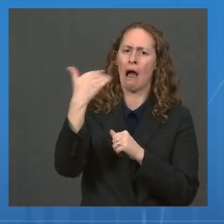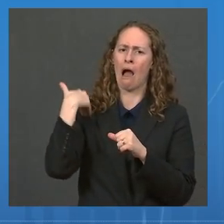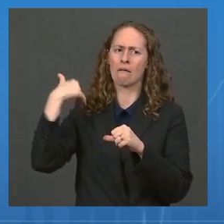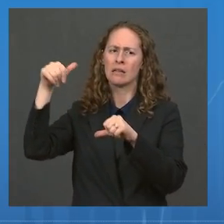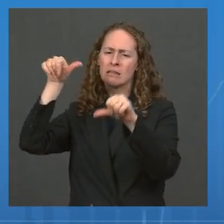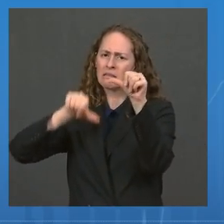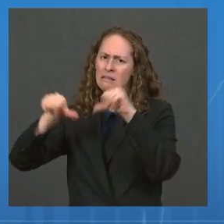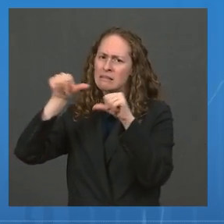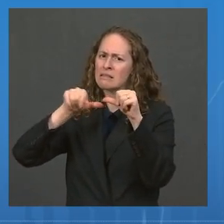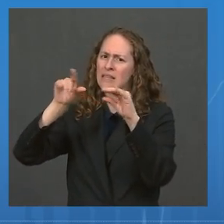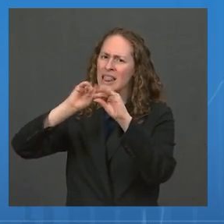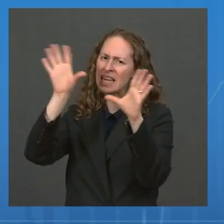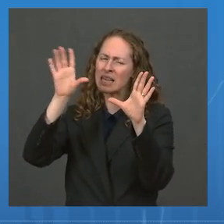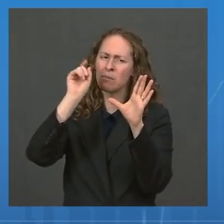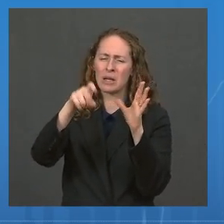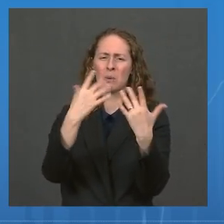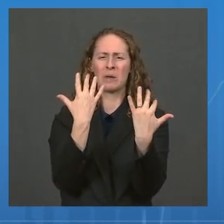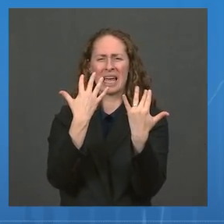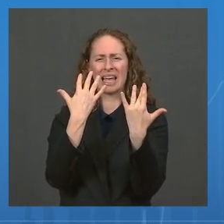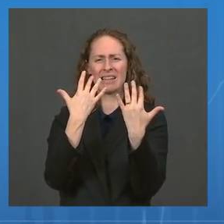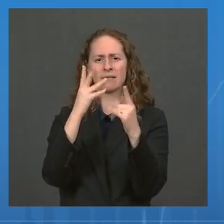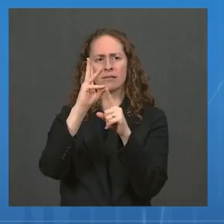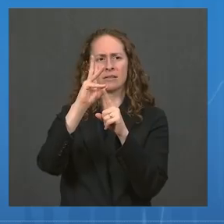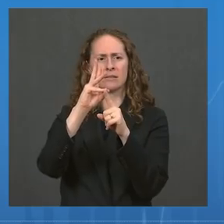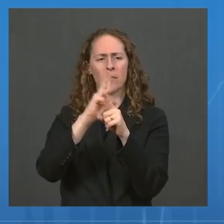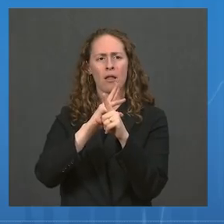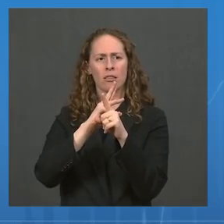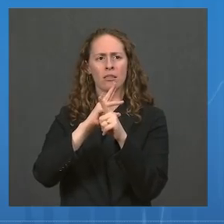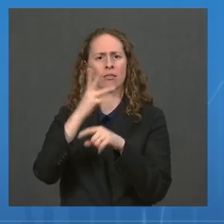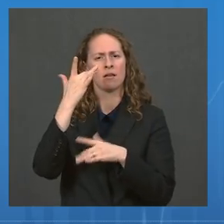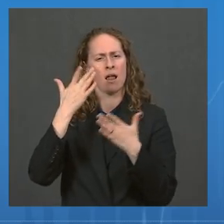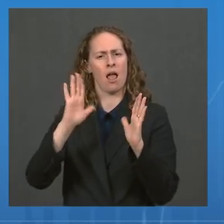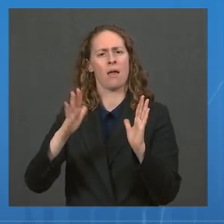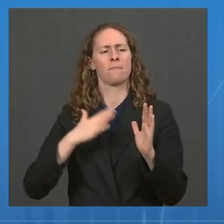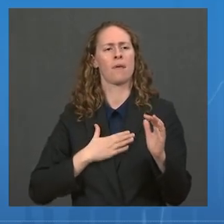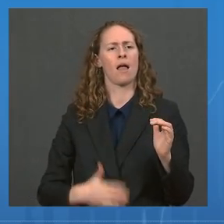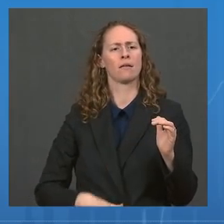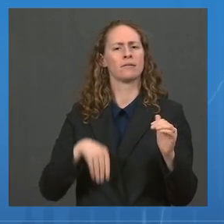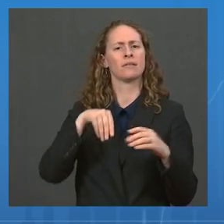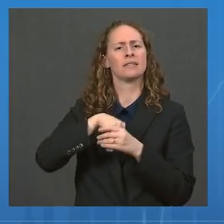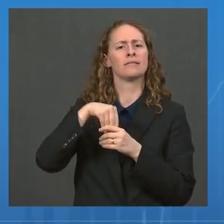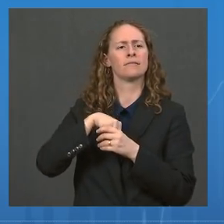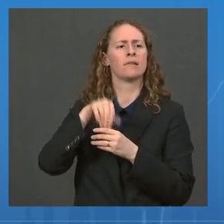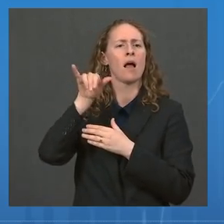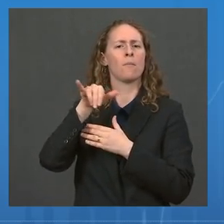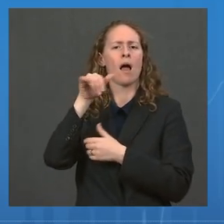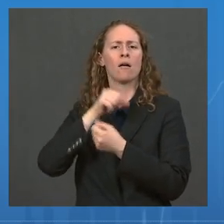Because, you know, if you allow the immune response to mature over a period of a few months,